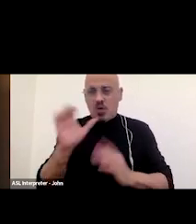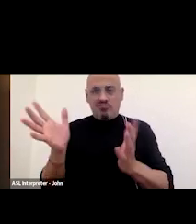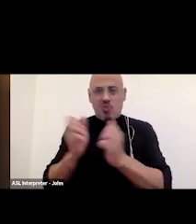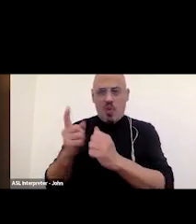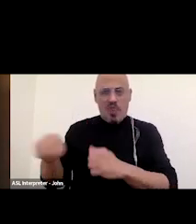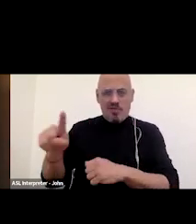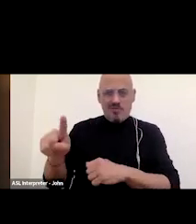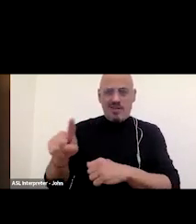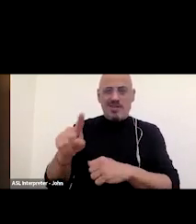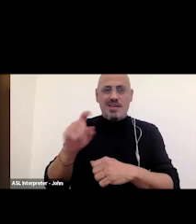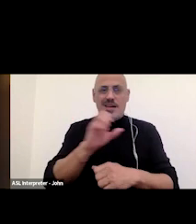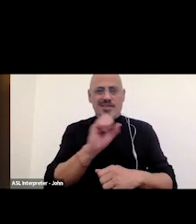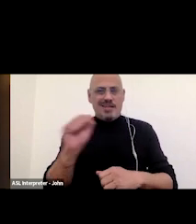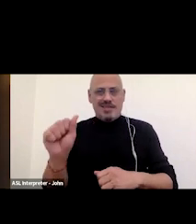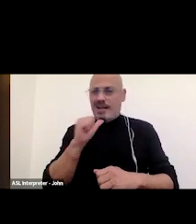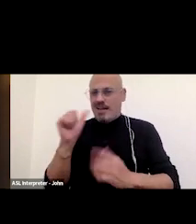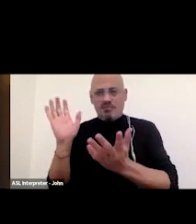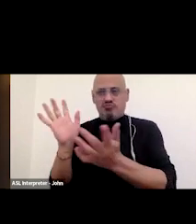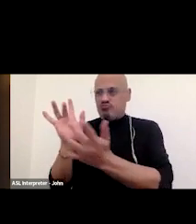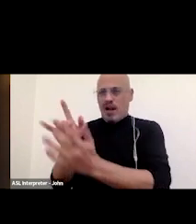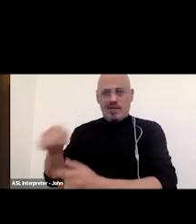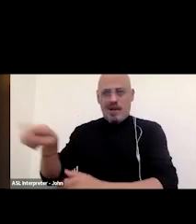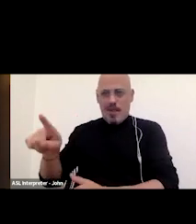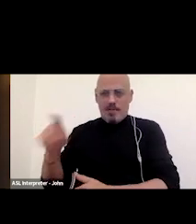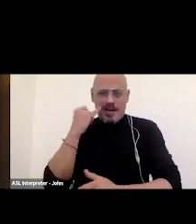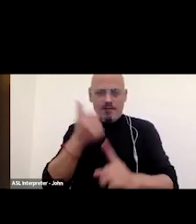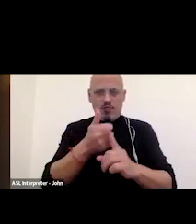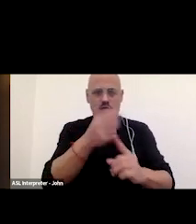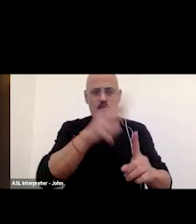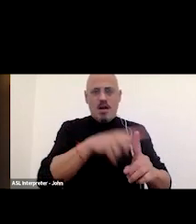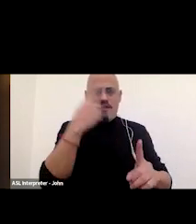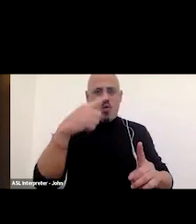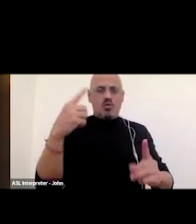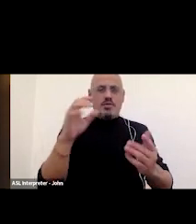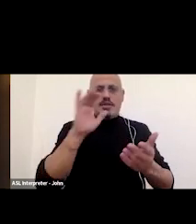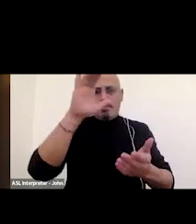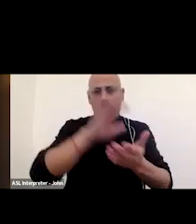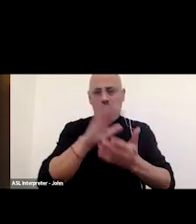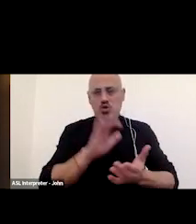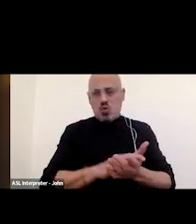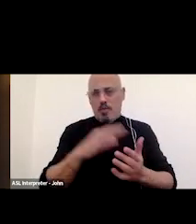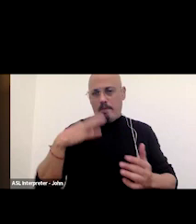SSA is not gonna talk to them if you apply for spousal benefits, right?